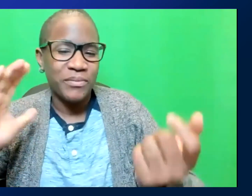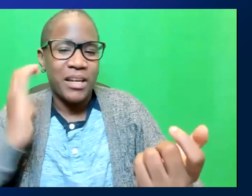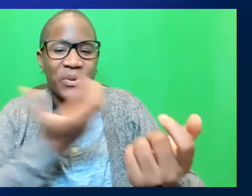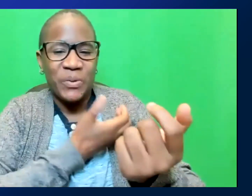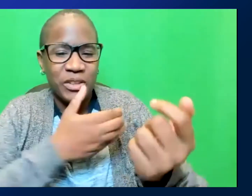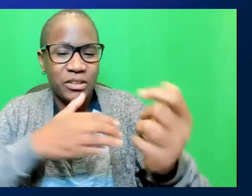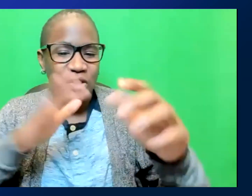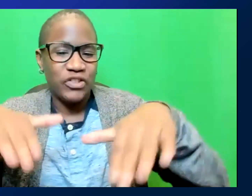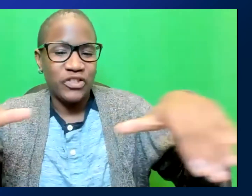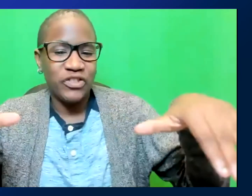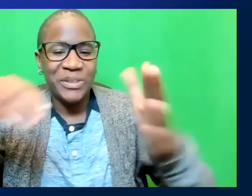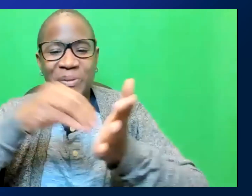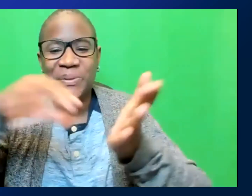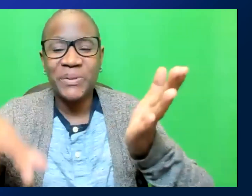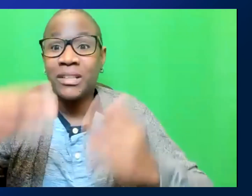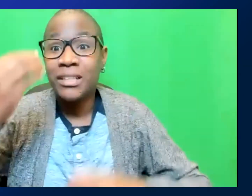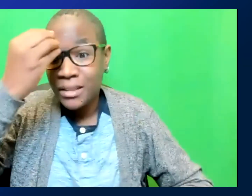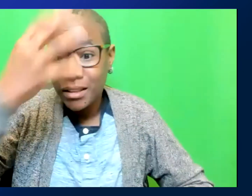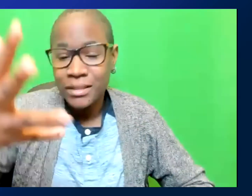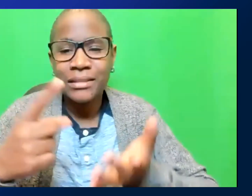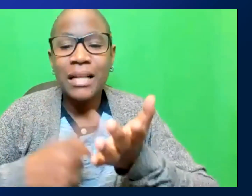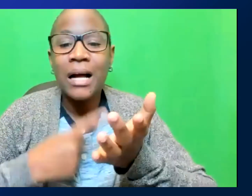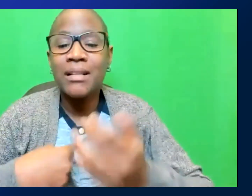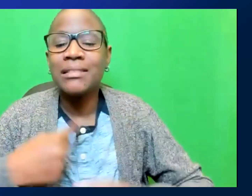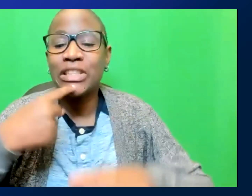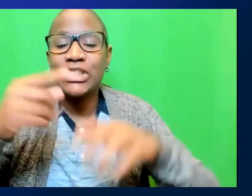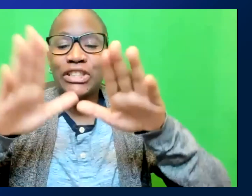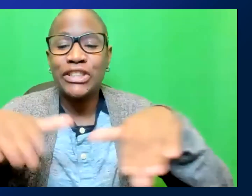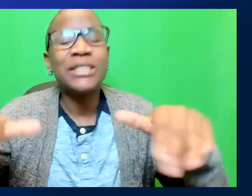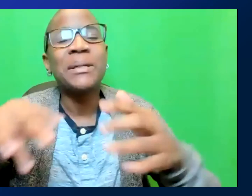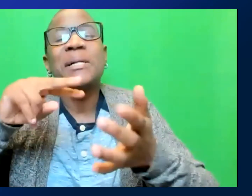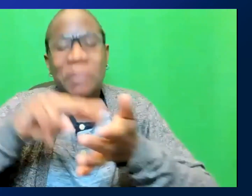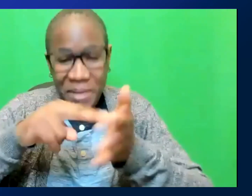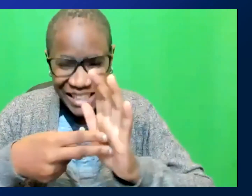purpose of this workshop is really to benefit our children and when i say children i mean students i